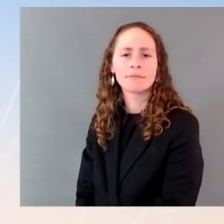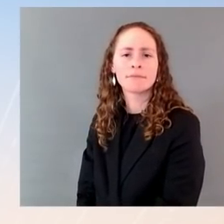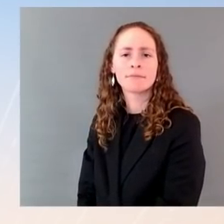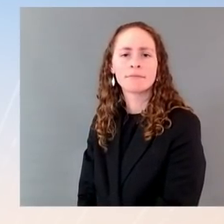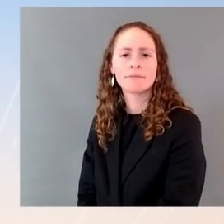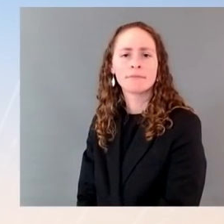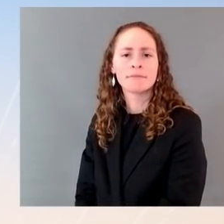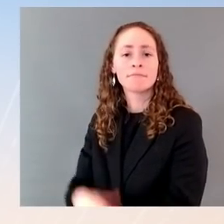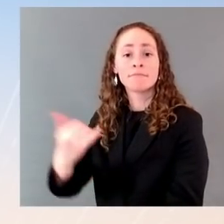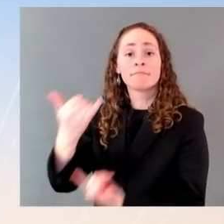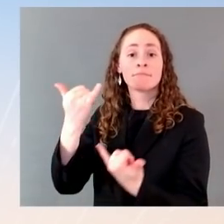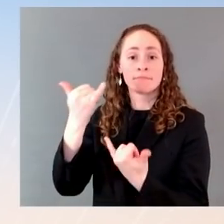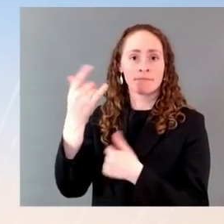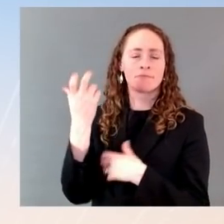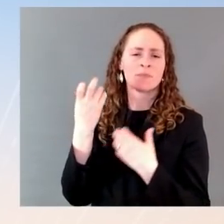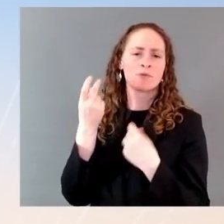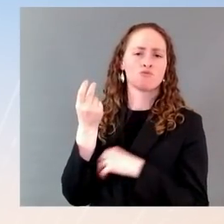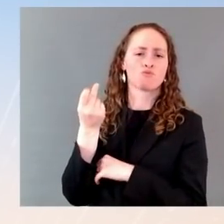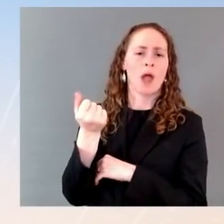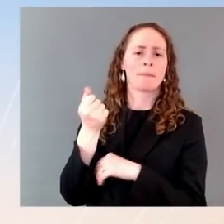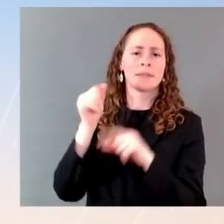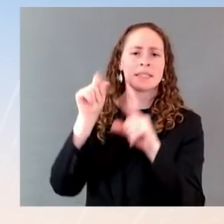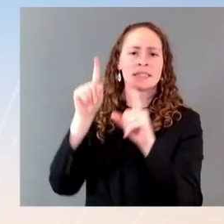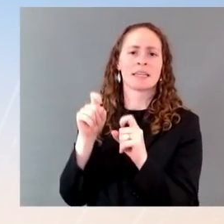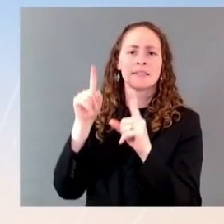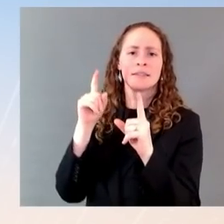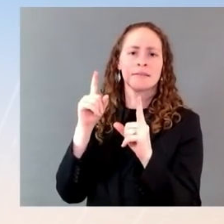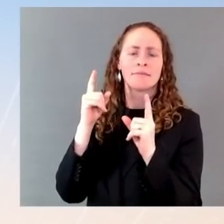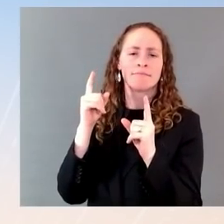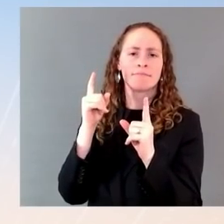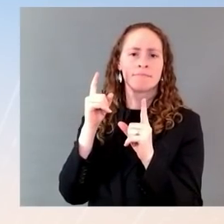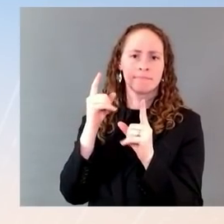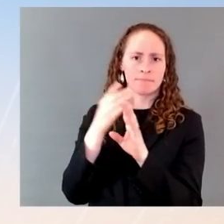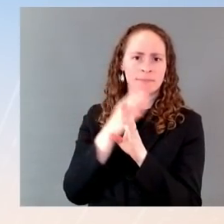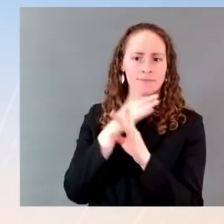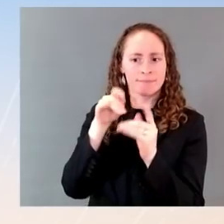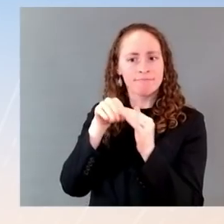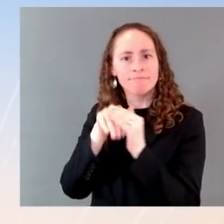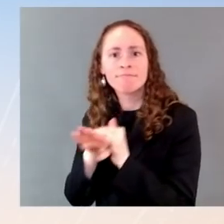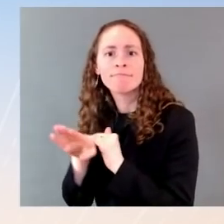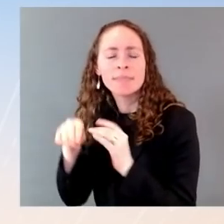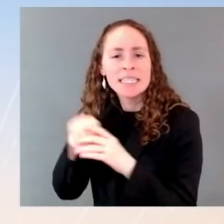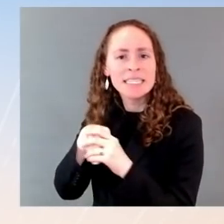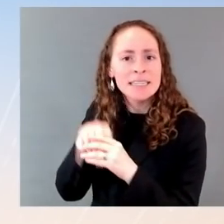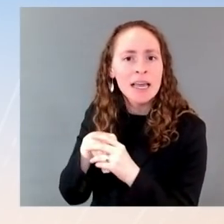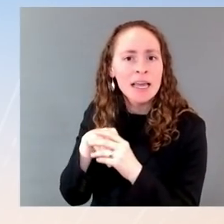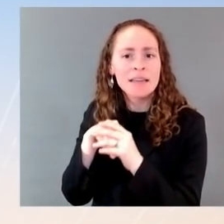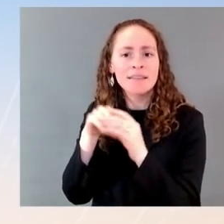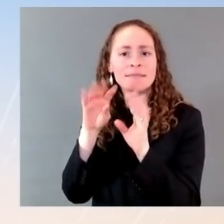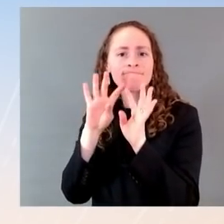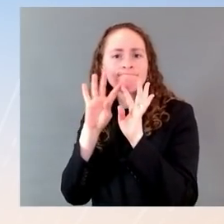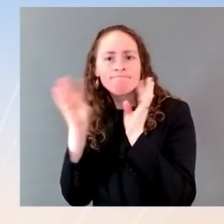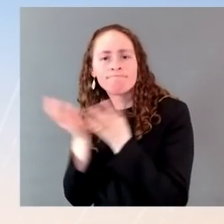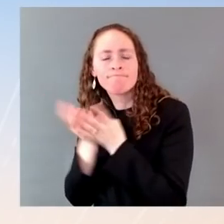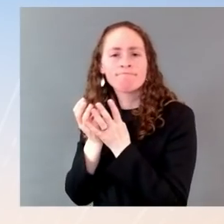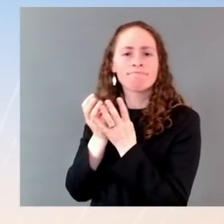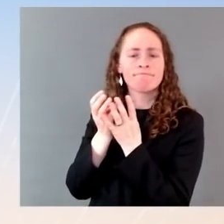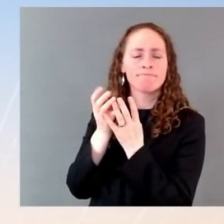You talked about the free tests that will soon be out there for Americans, but it's still going to take some time. Right now, they're still a little bit pricey.